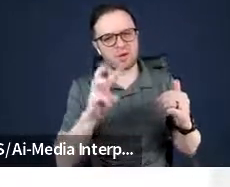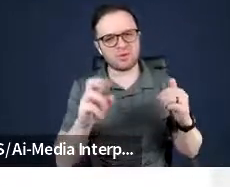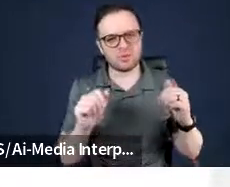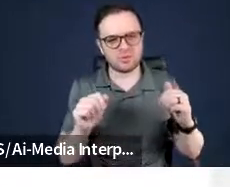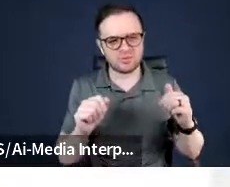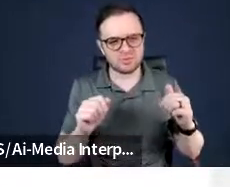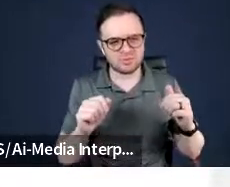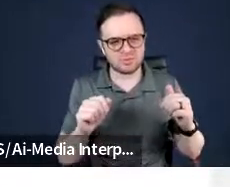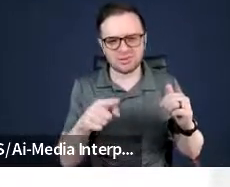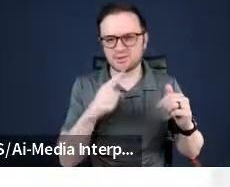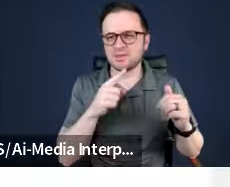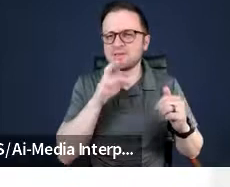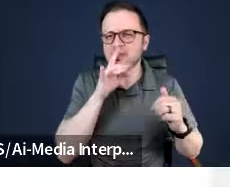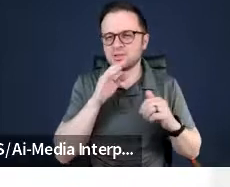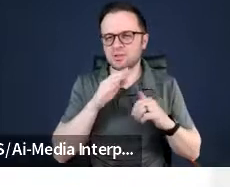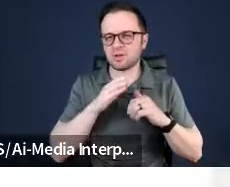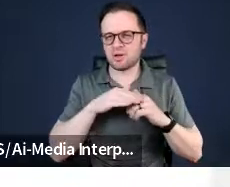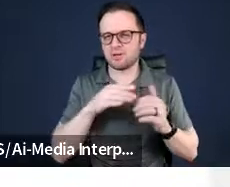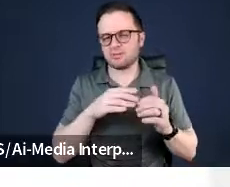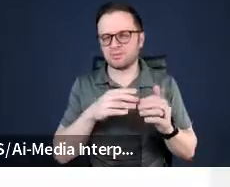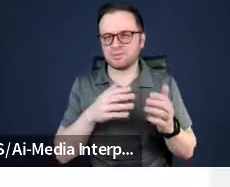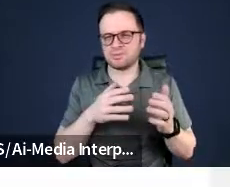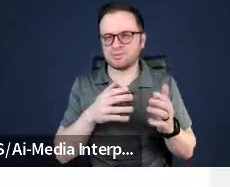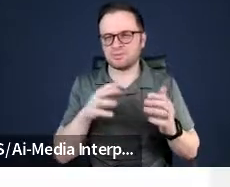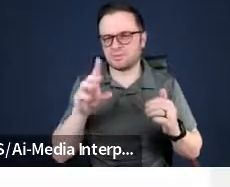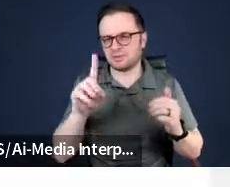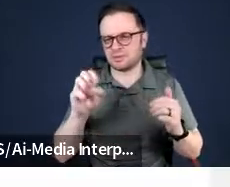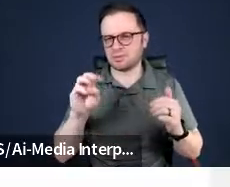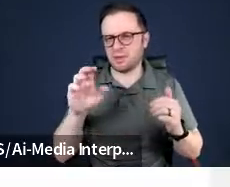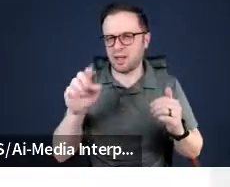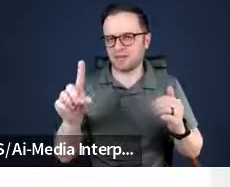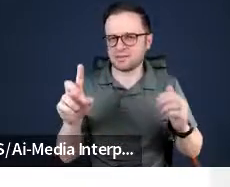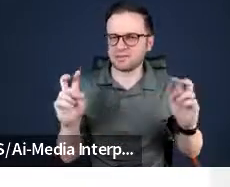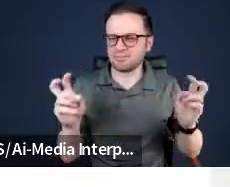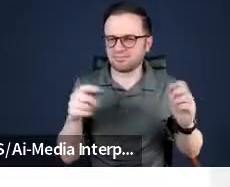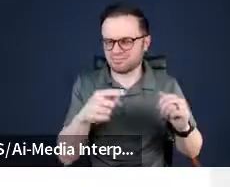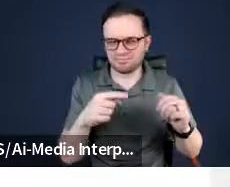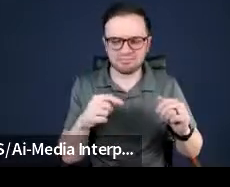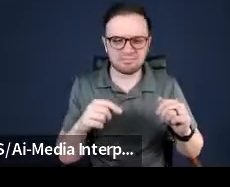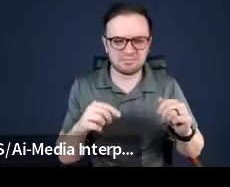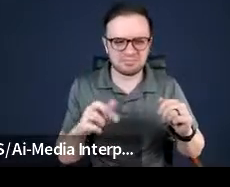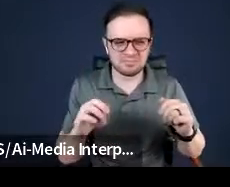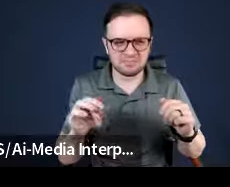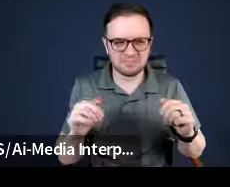Then we can wrap up, thanks, that was awesome, I appreciate it. MATT HACKETT: Thank you.